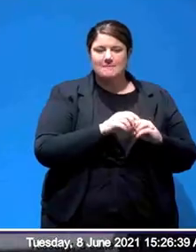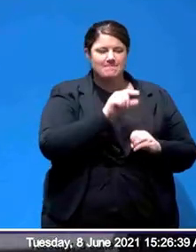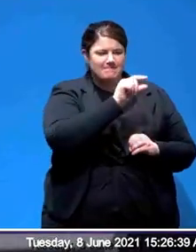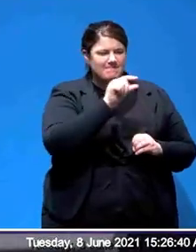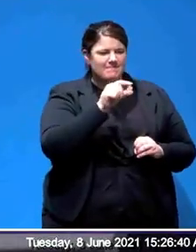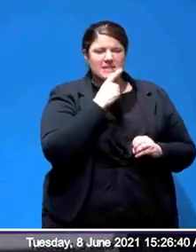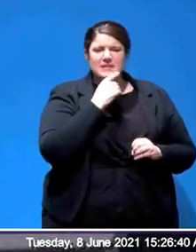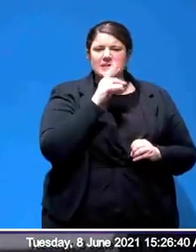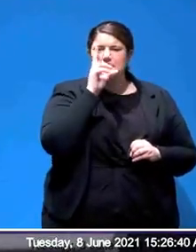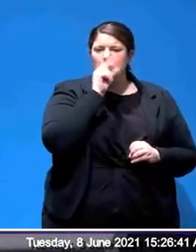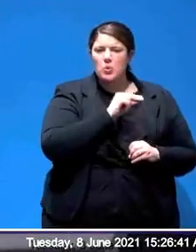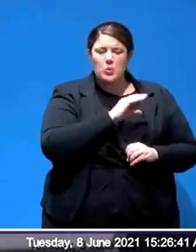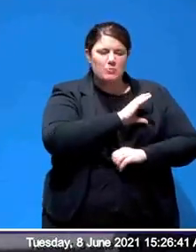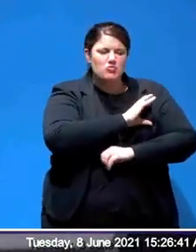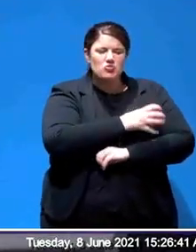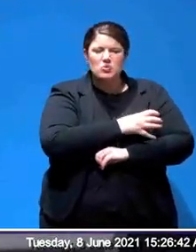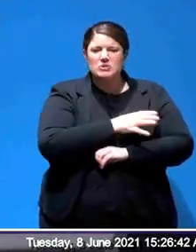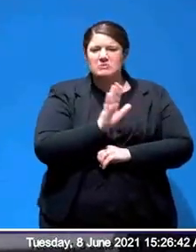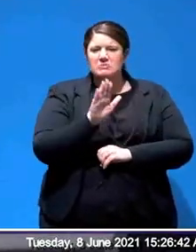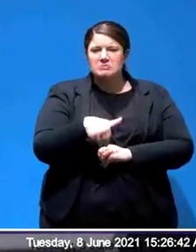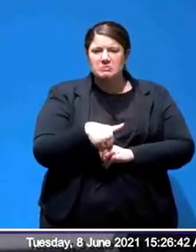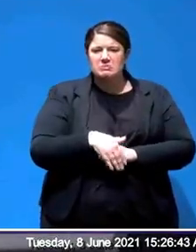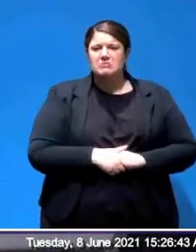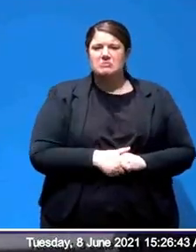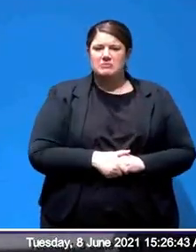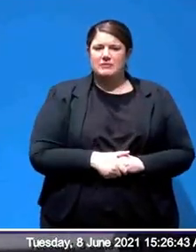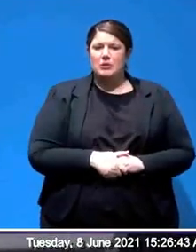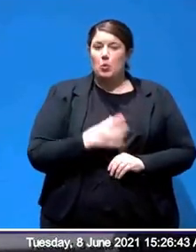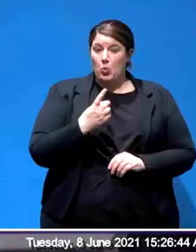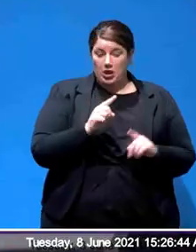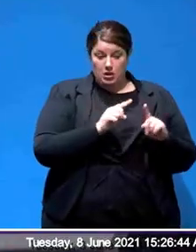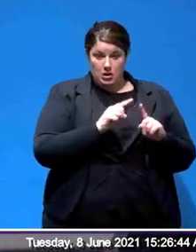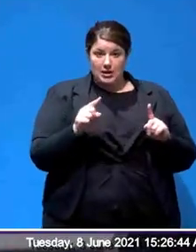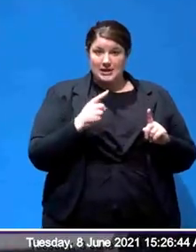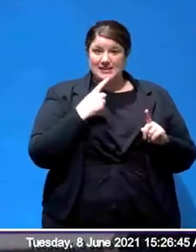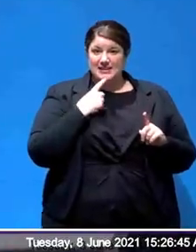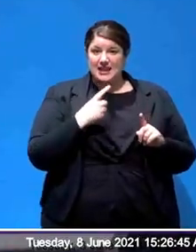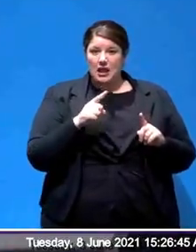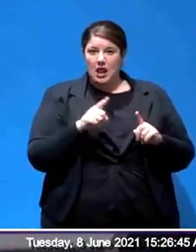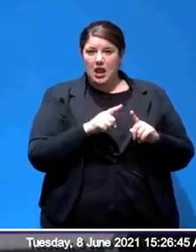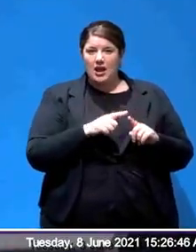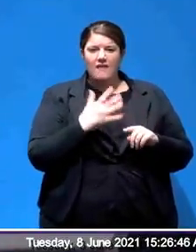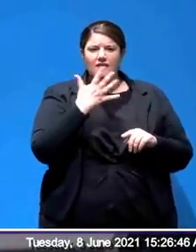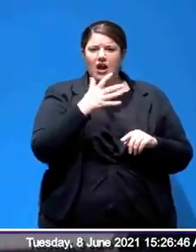bruises and I think one was described as being the size of a 5 cent piece, which